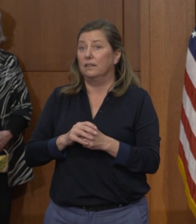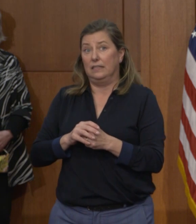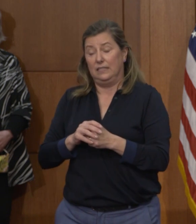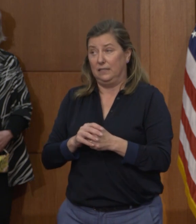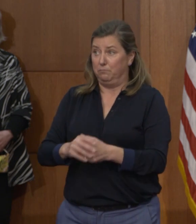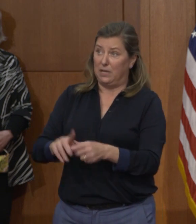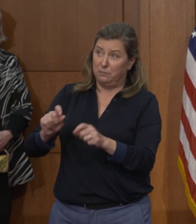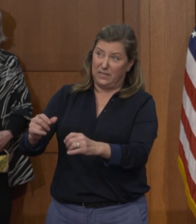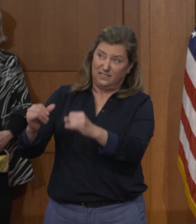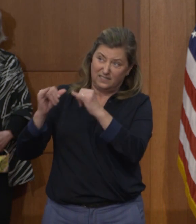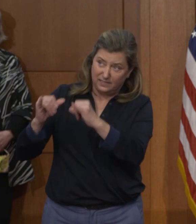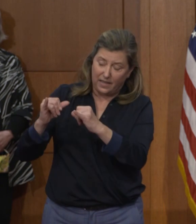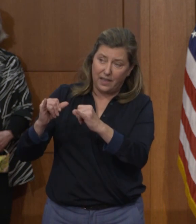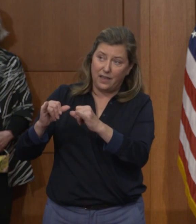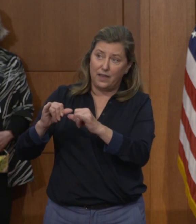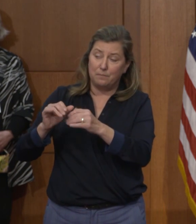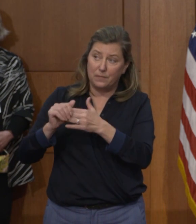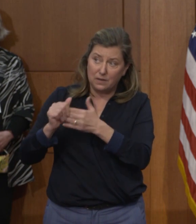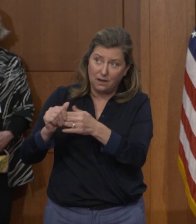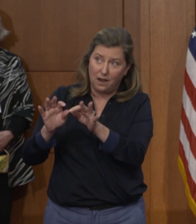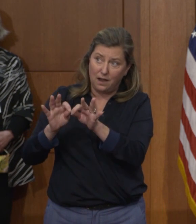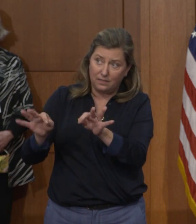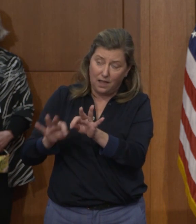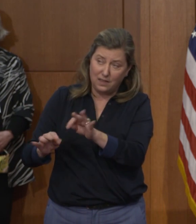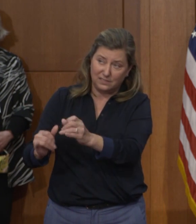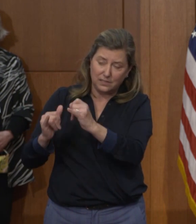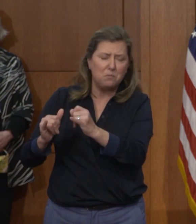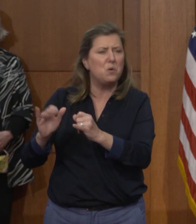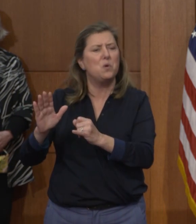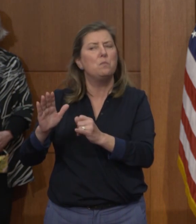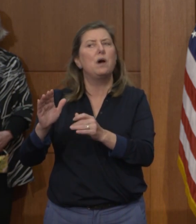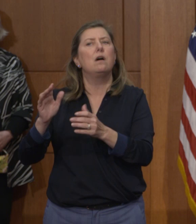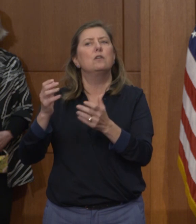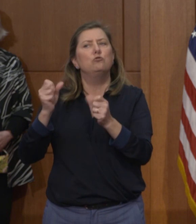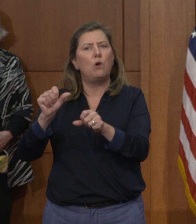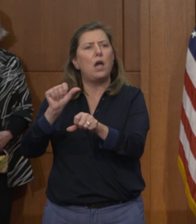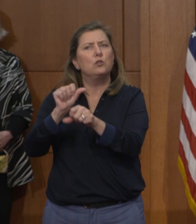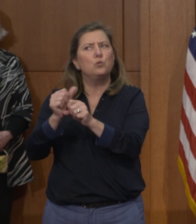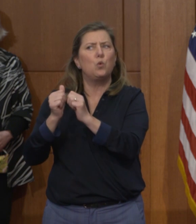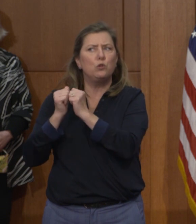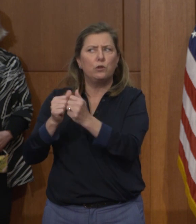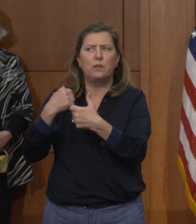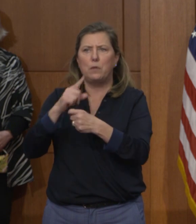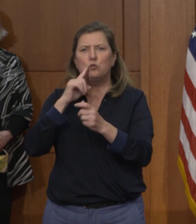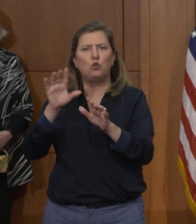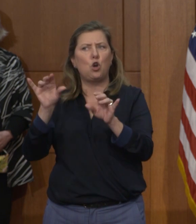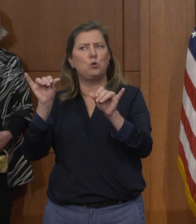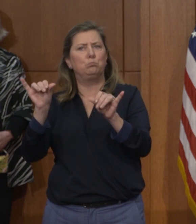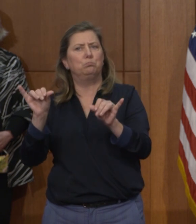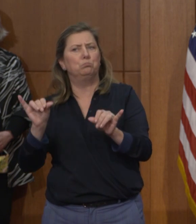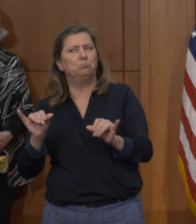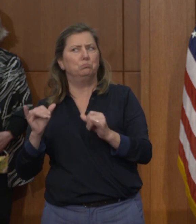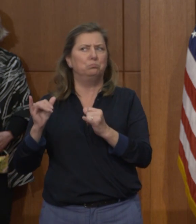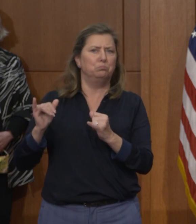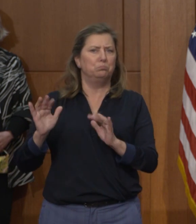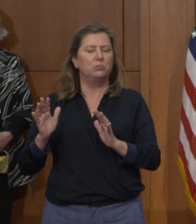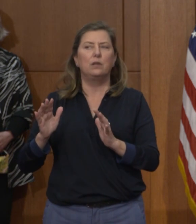especially in the Northern Virginia area, just separated literally by the Potomac river. And, and while it's not going to be an exact, uh, uh,